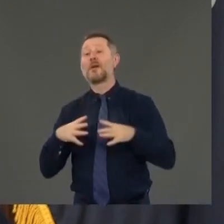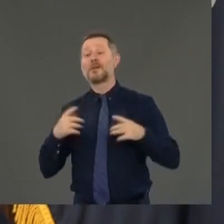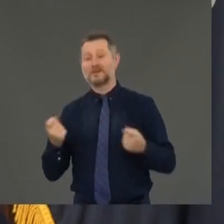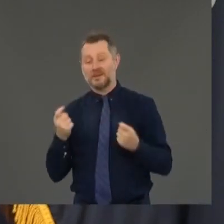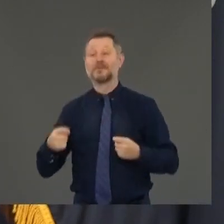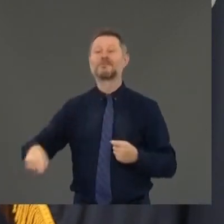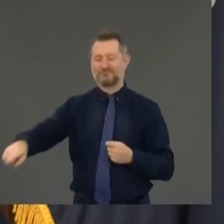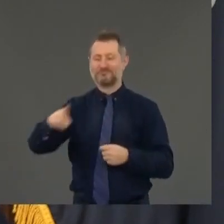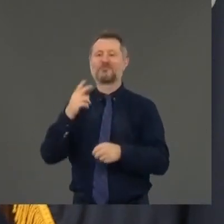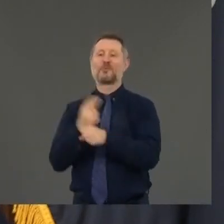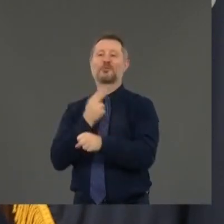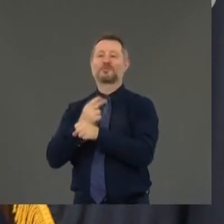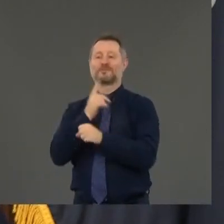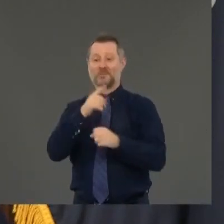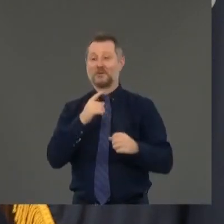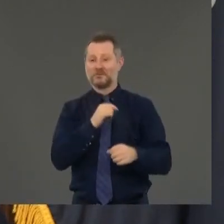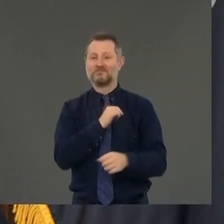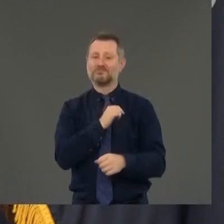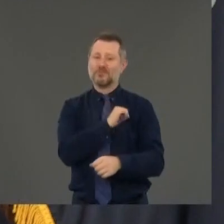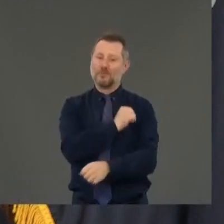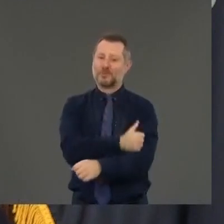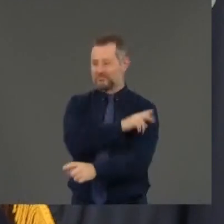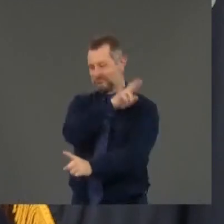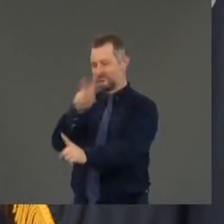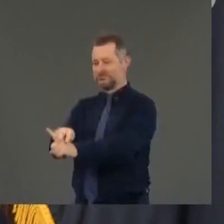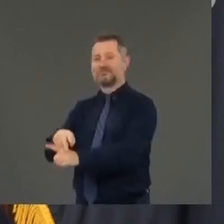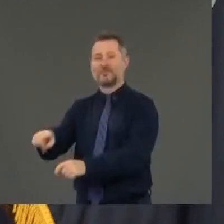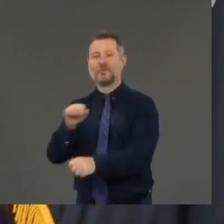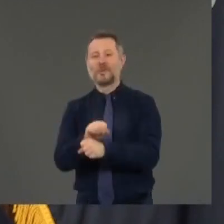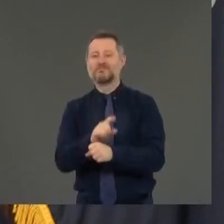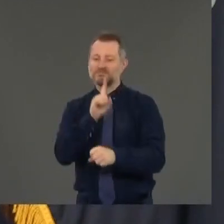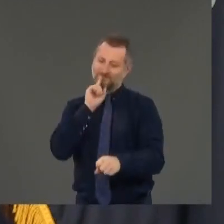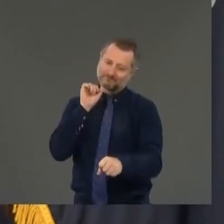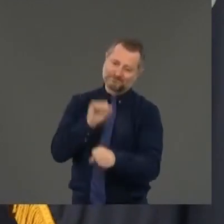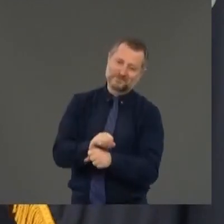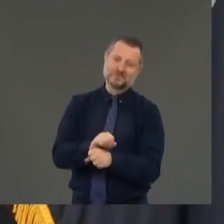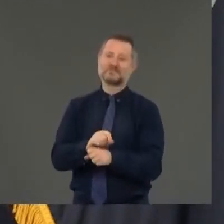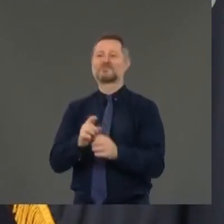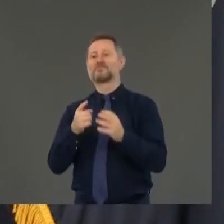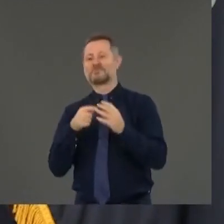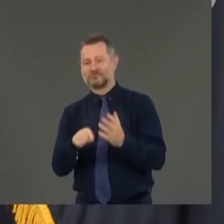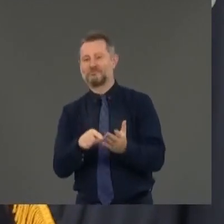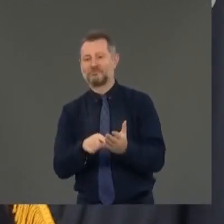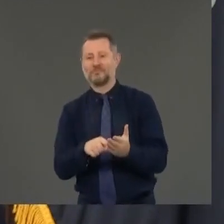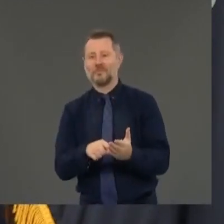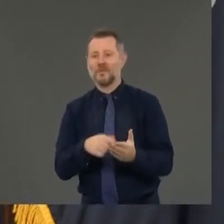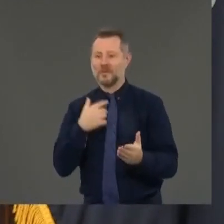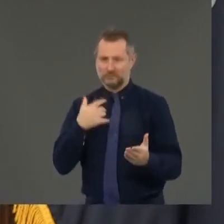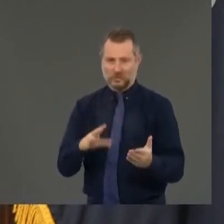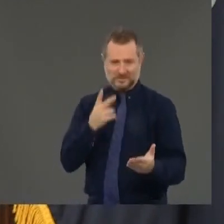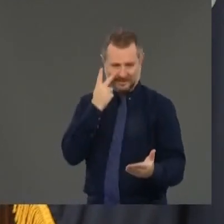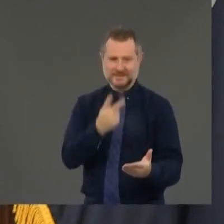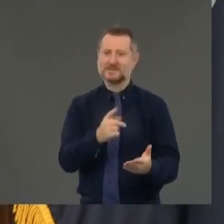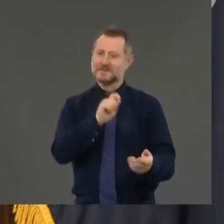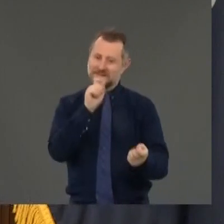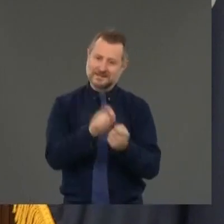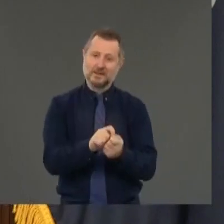MAKE IT A STATE HOLIDAY FOR EMPLOYEES, AND THAT'S WHAT I'M DOING. AND NEXT YEAR I WOULD LIKE TO